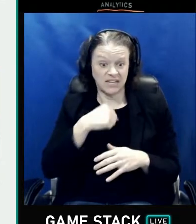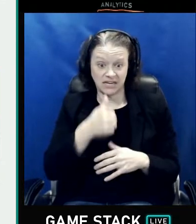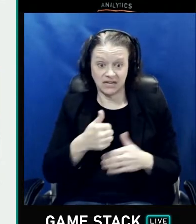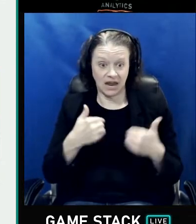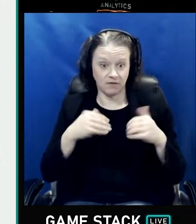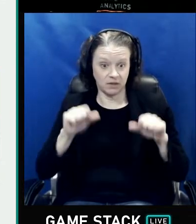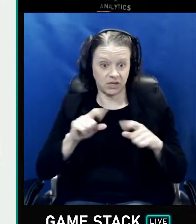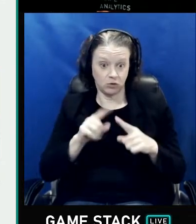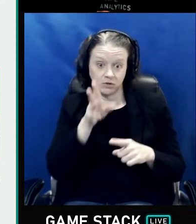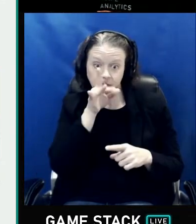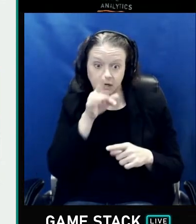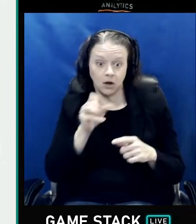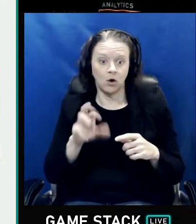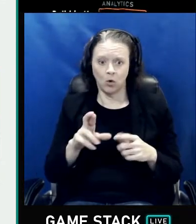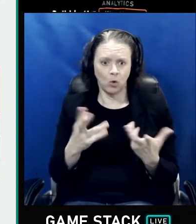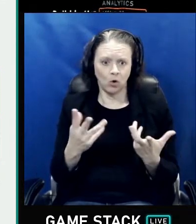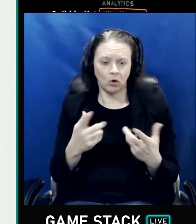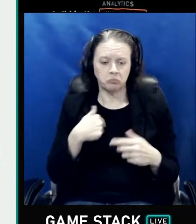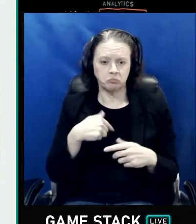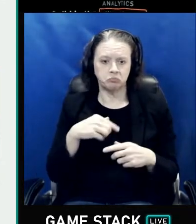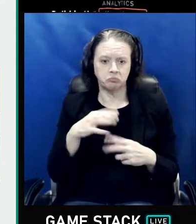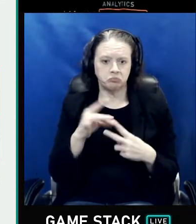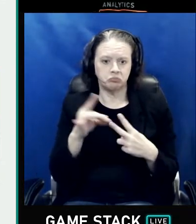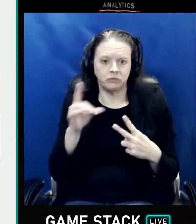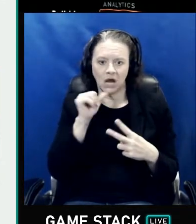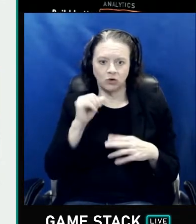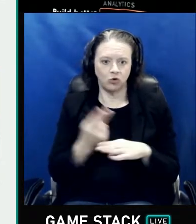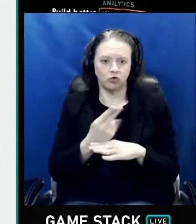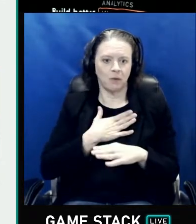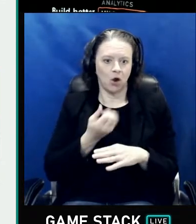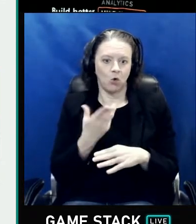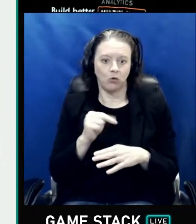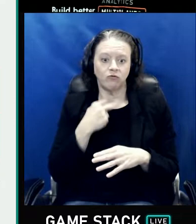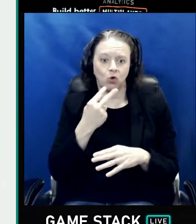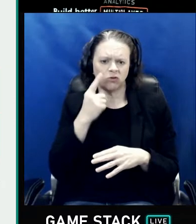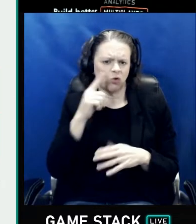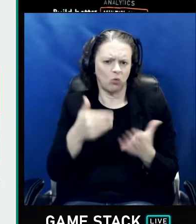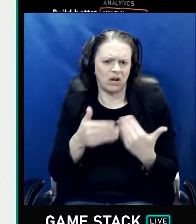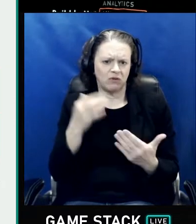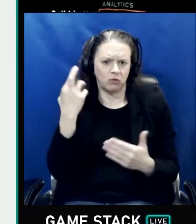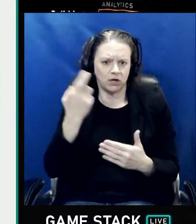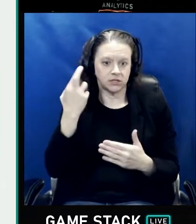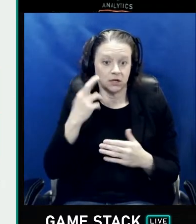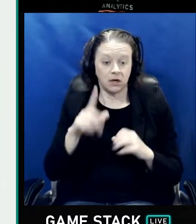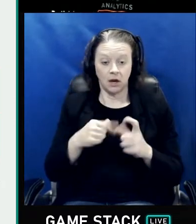and then users can still hear something in their mic and not have to read somewhere and feel like they